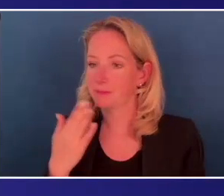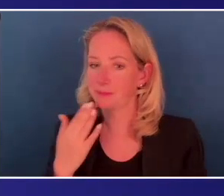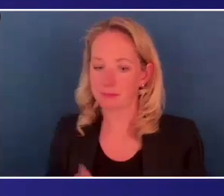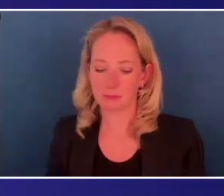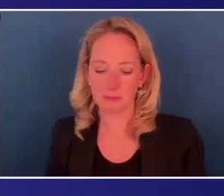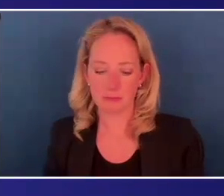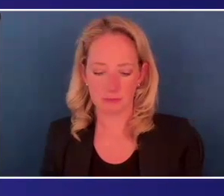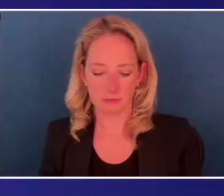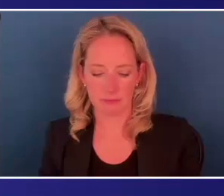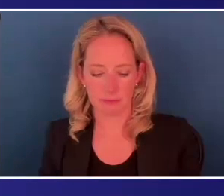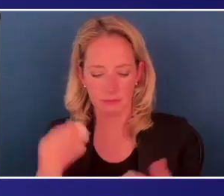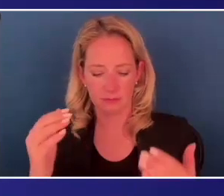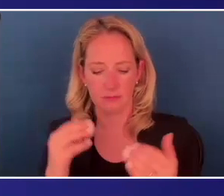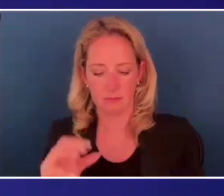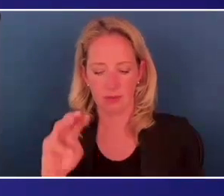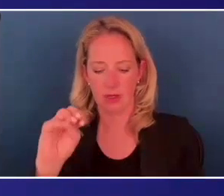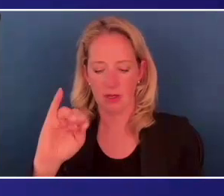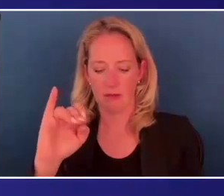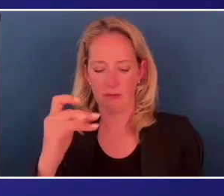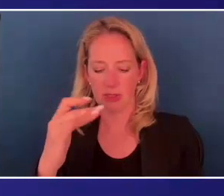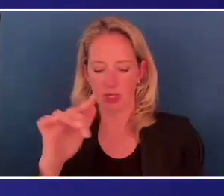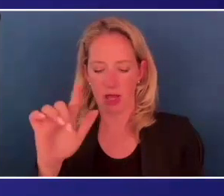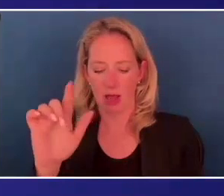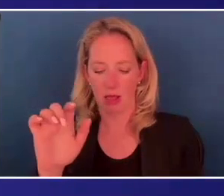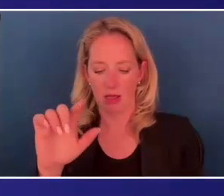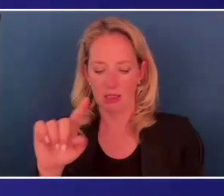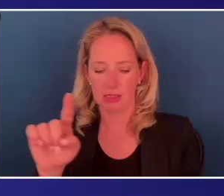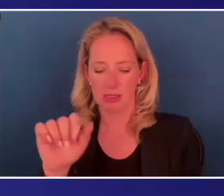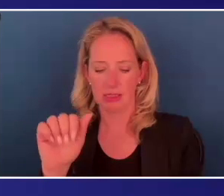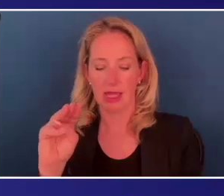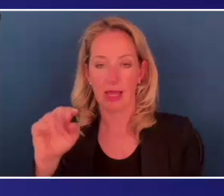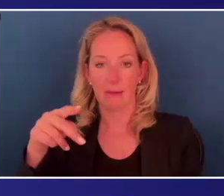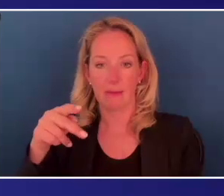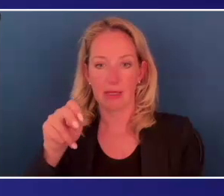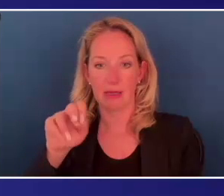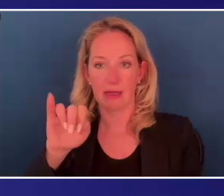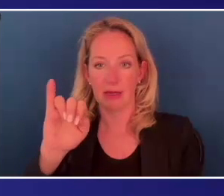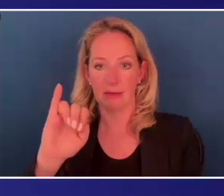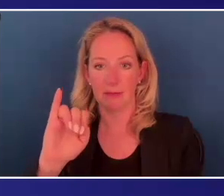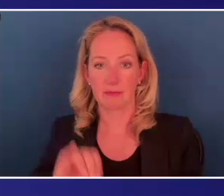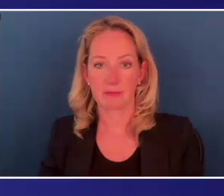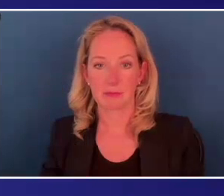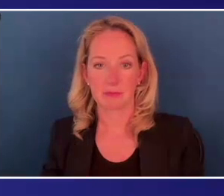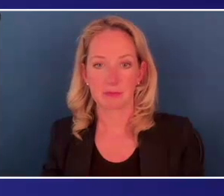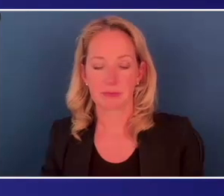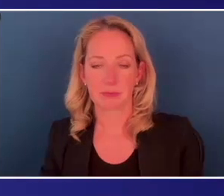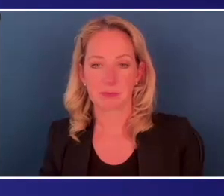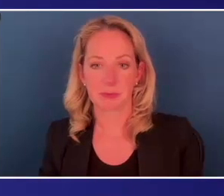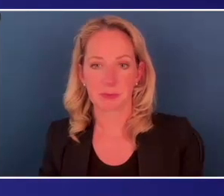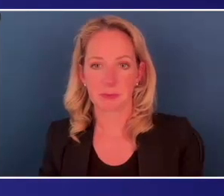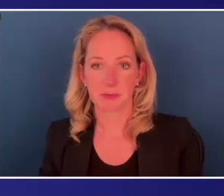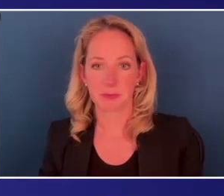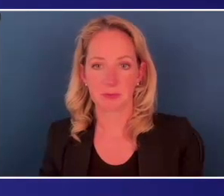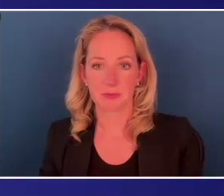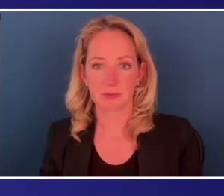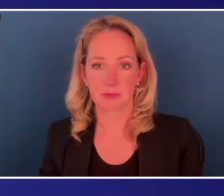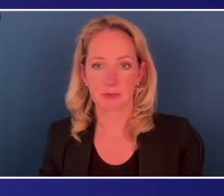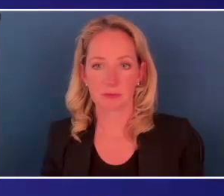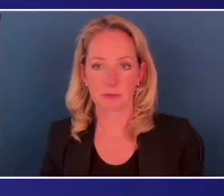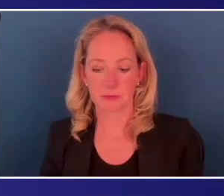Michelle Zampini.